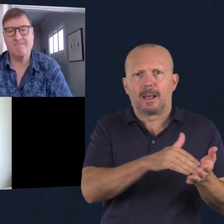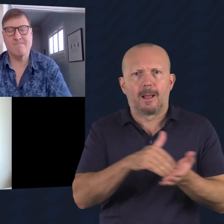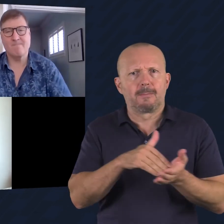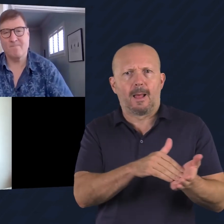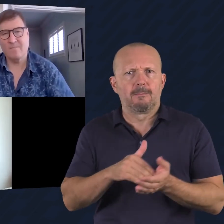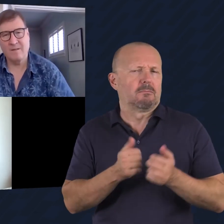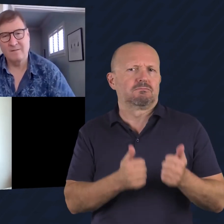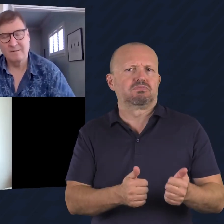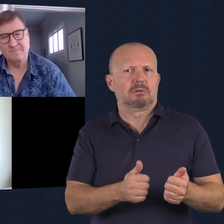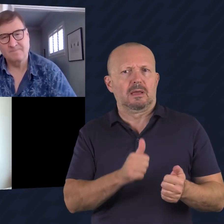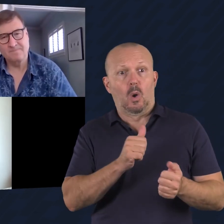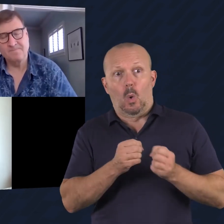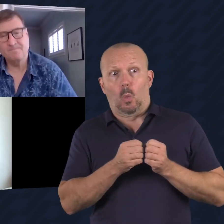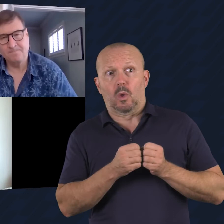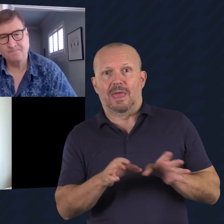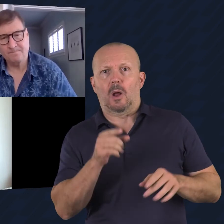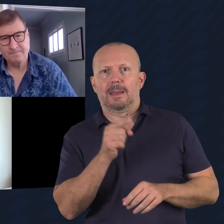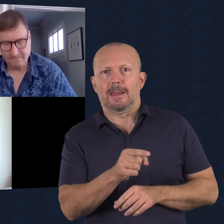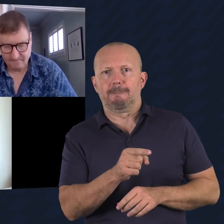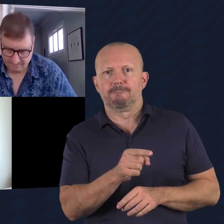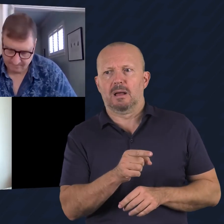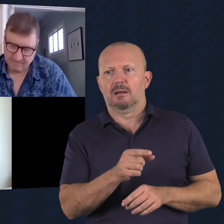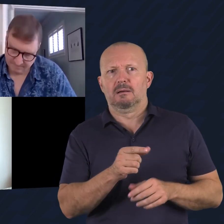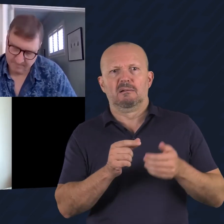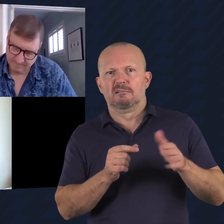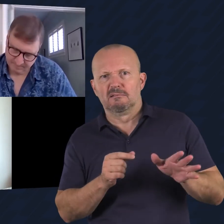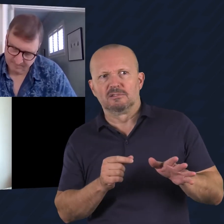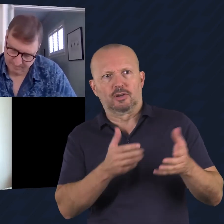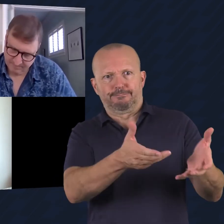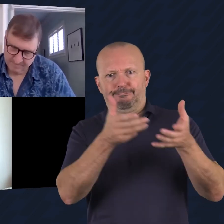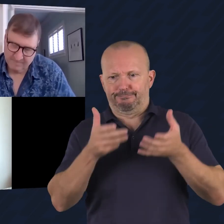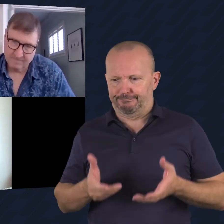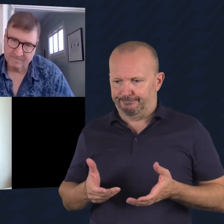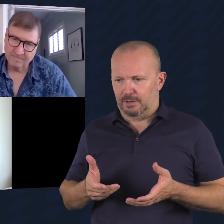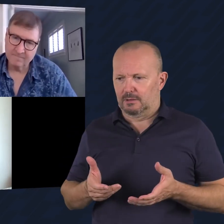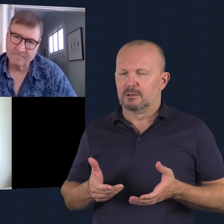so keen to be involved and was so active in the project. I think it would have been a completely different project without him